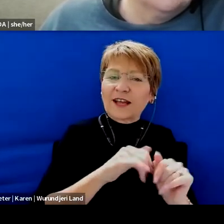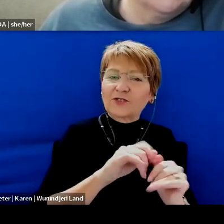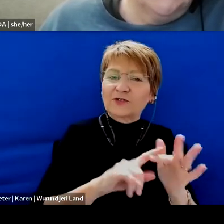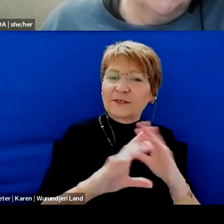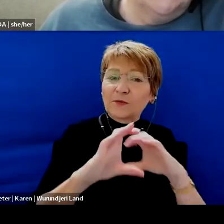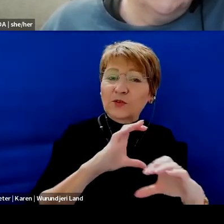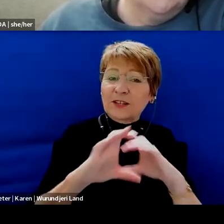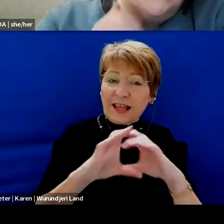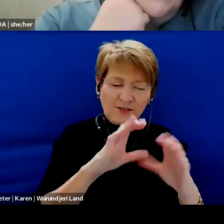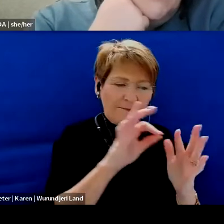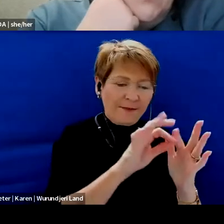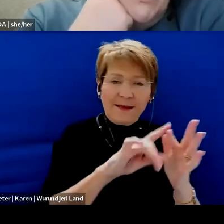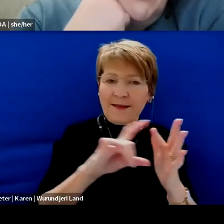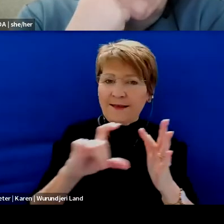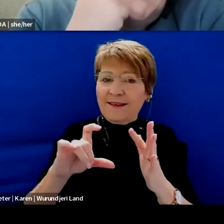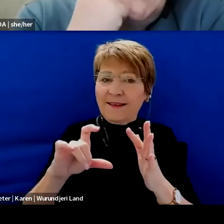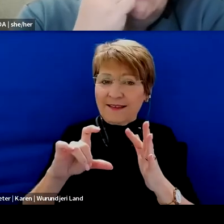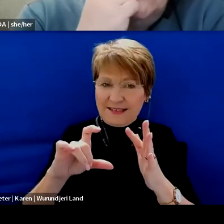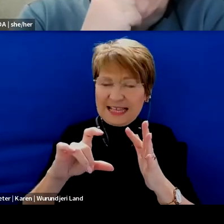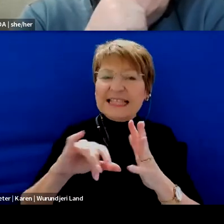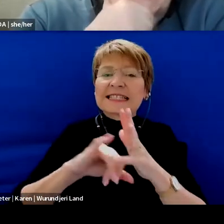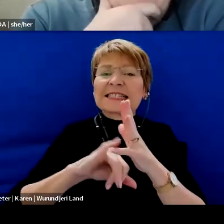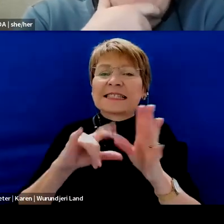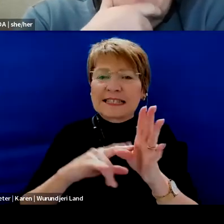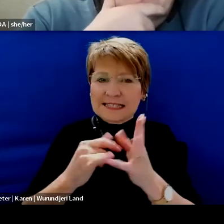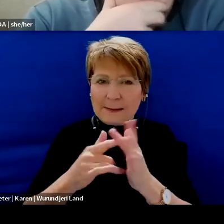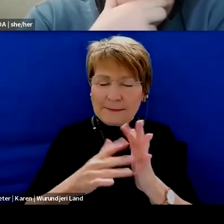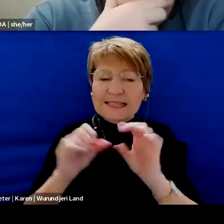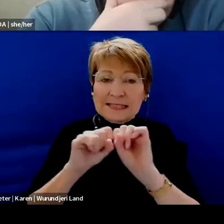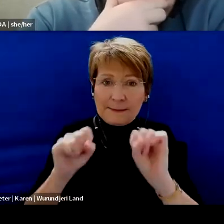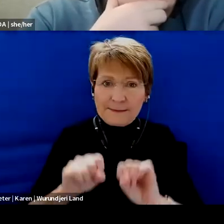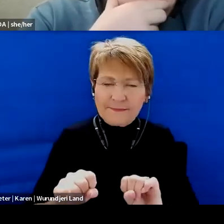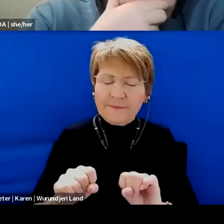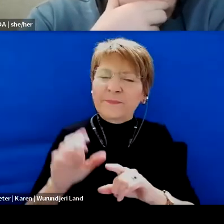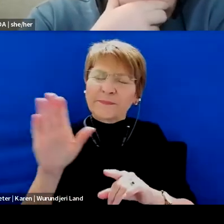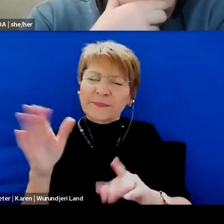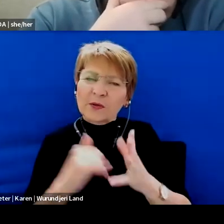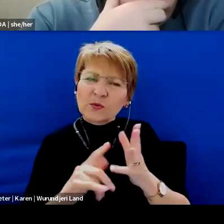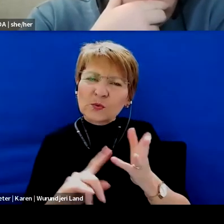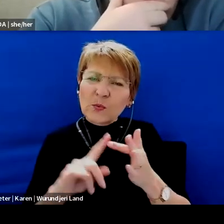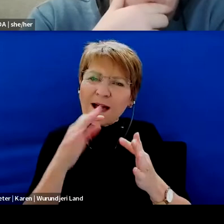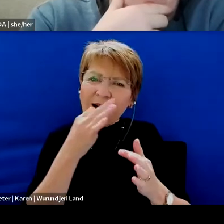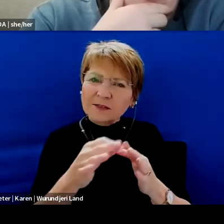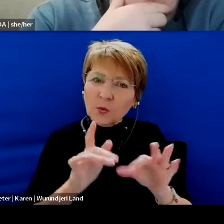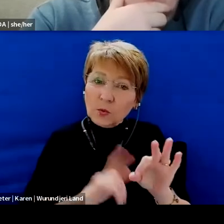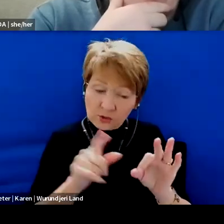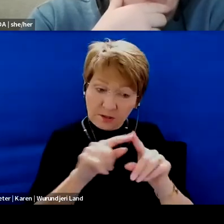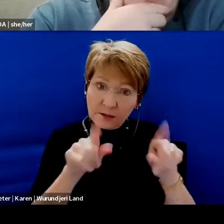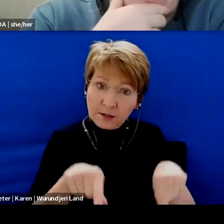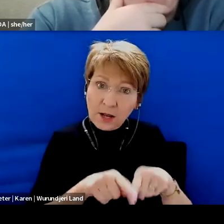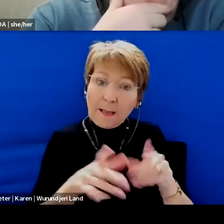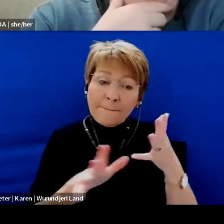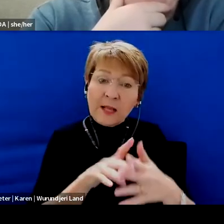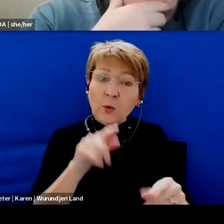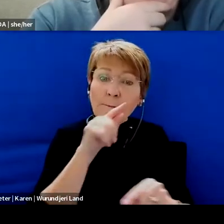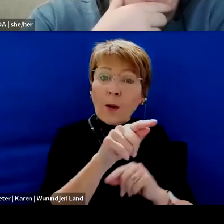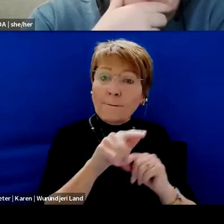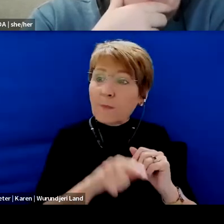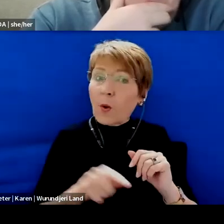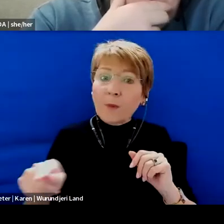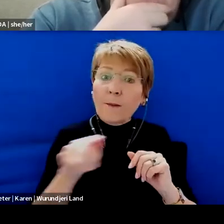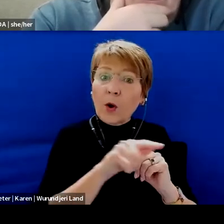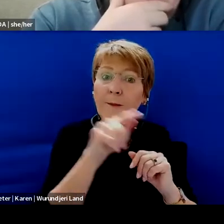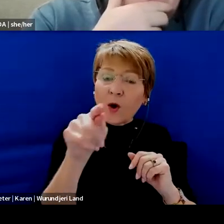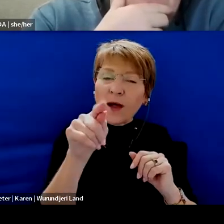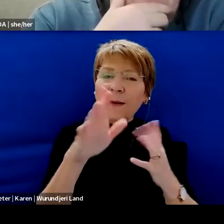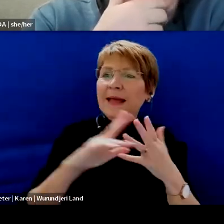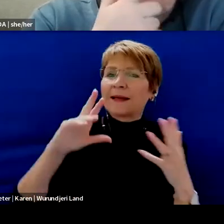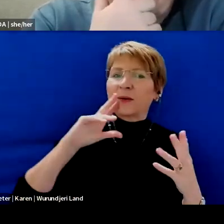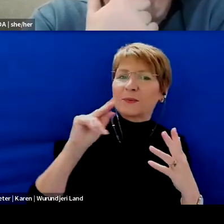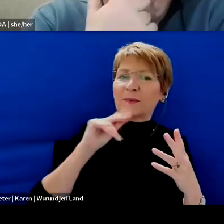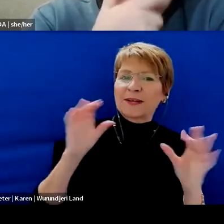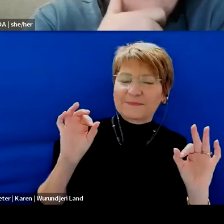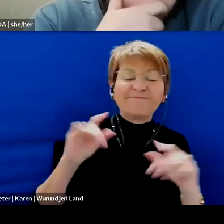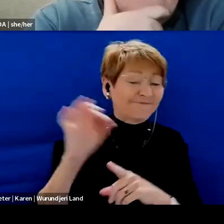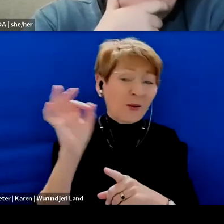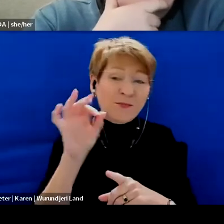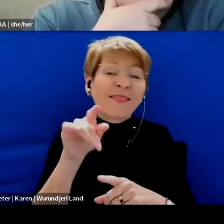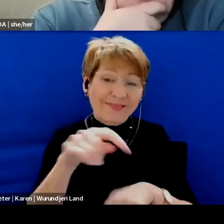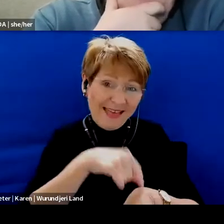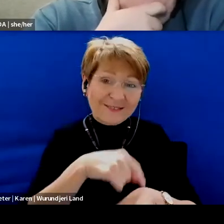Yeah. So Luke Can I just ask you when you talking about the pictures, is that something that you would point to to communicate with rather than communicated back then.